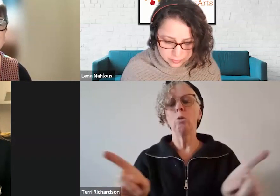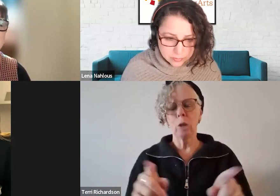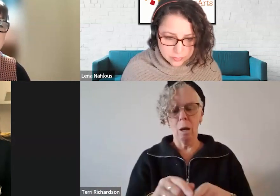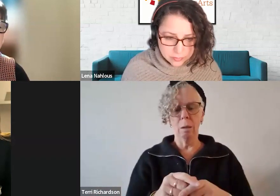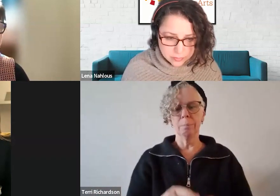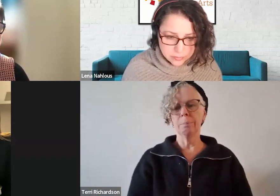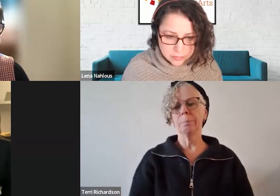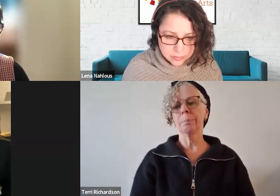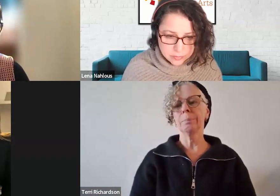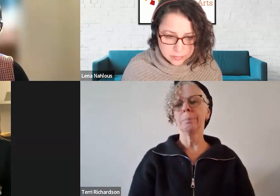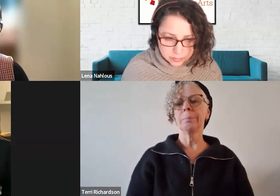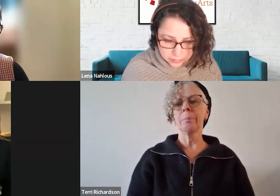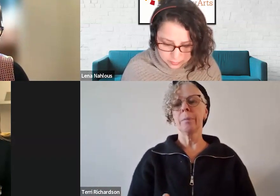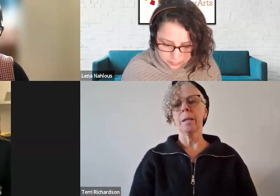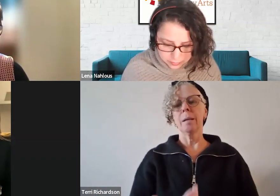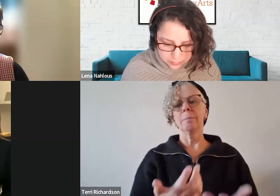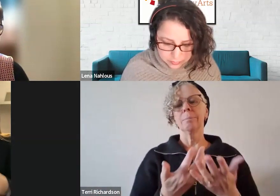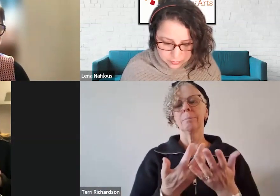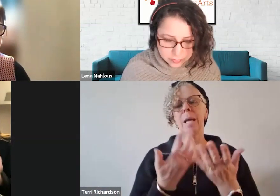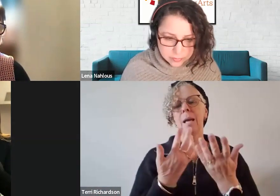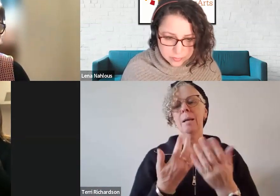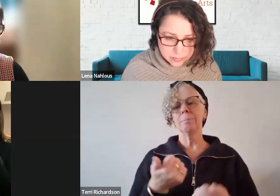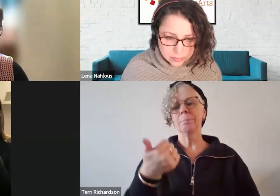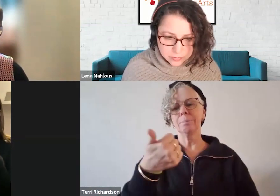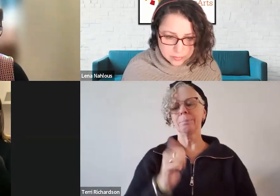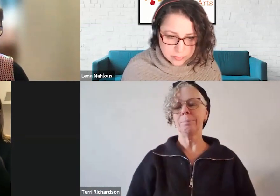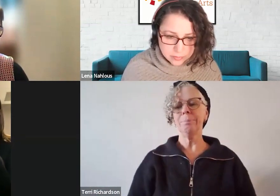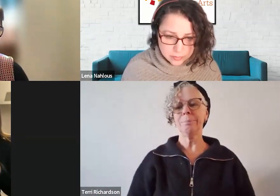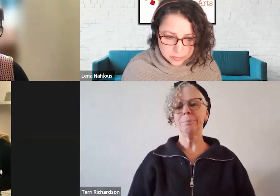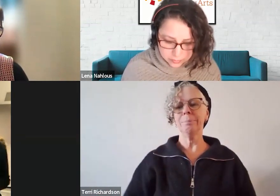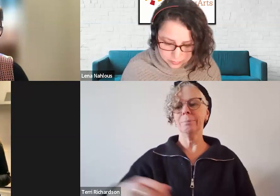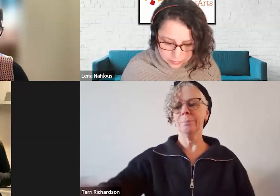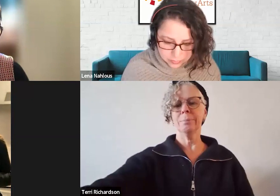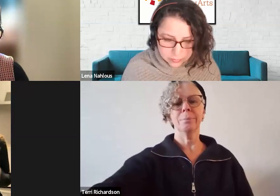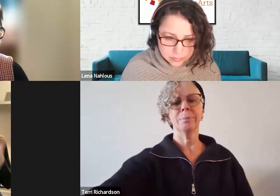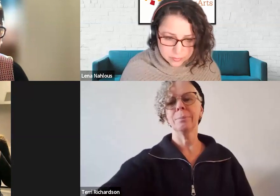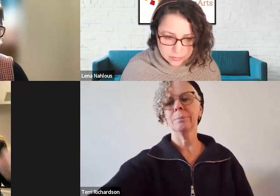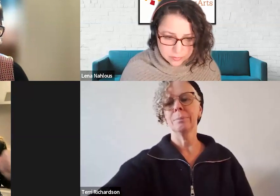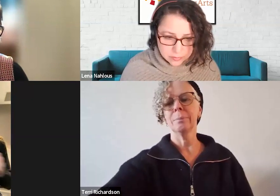Disclosure requirements, transparent decision making and dispute resolution procedures. Very practical.